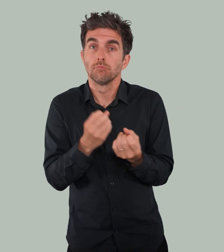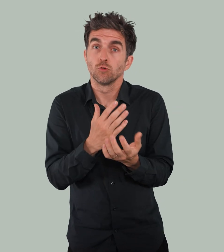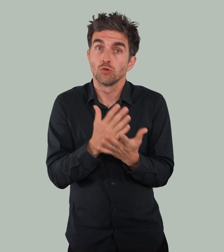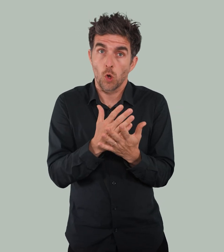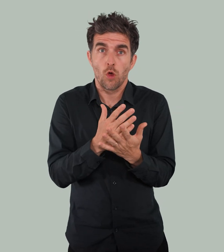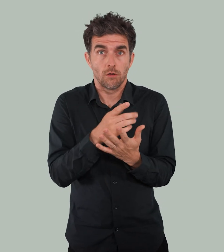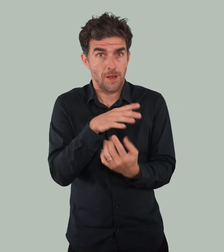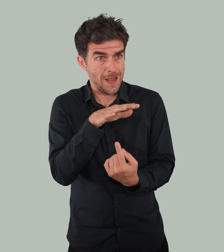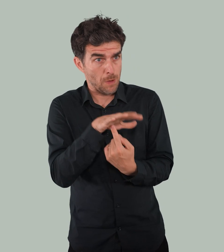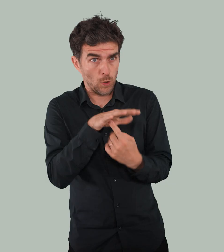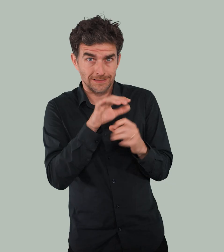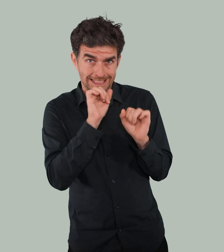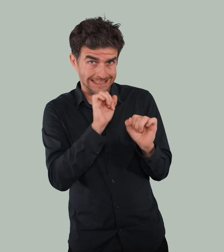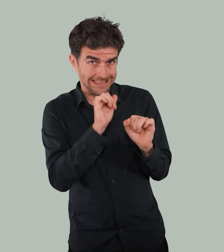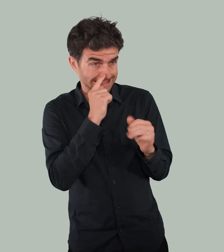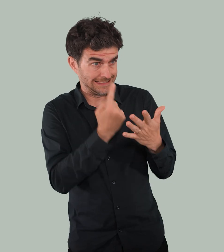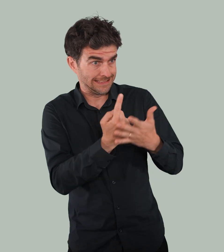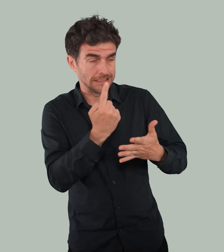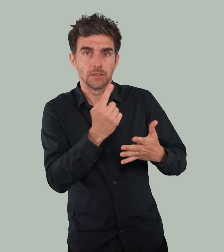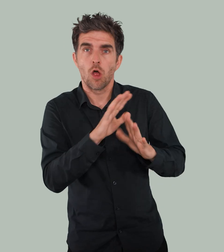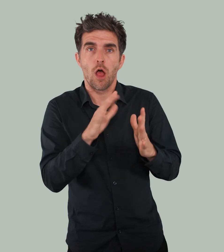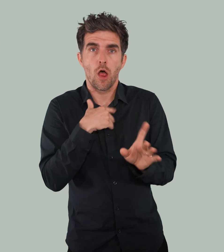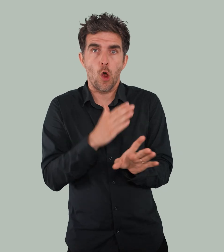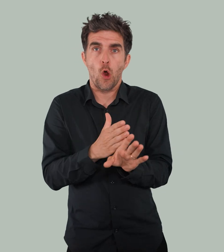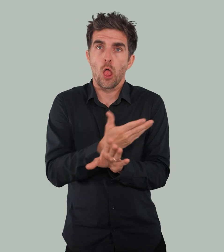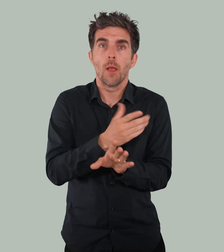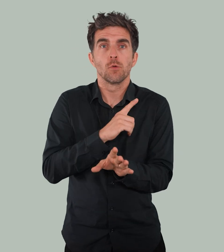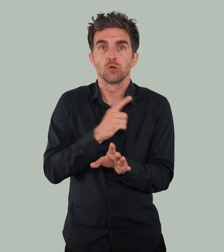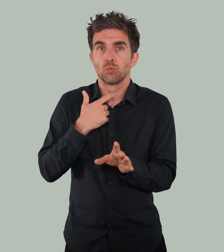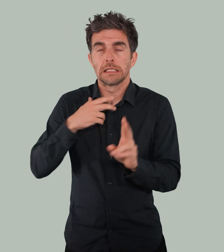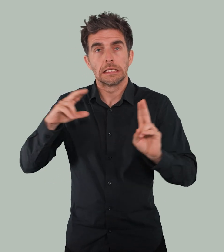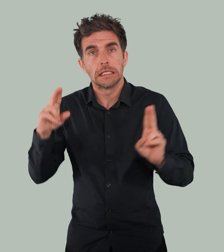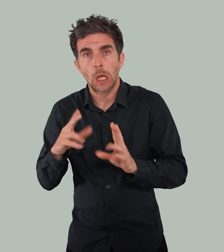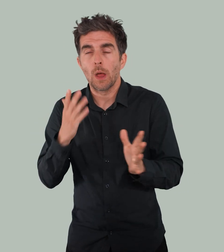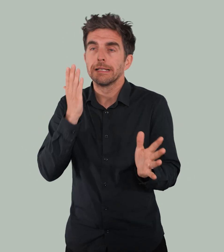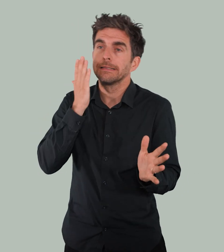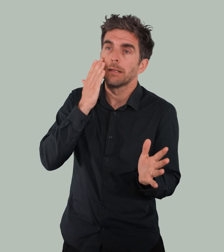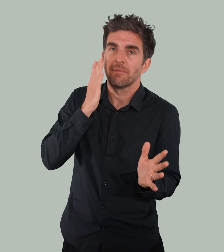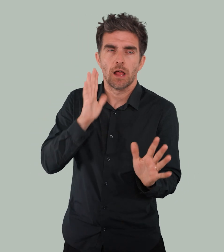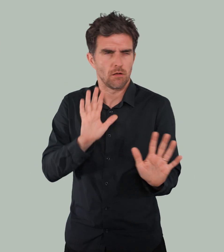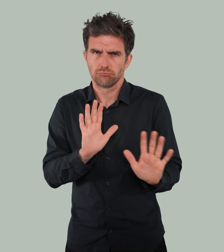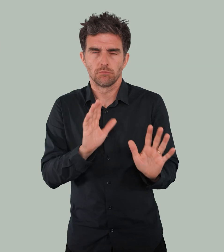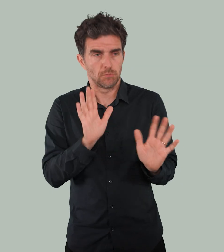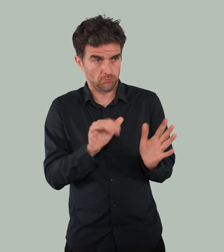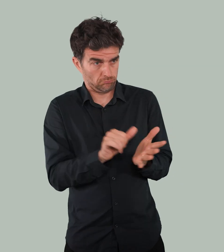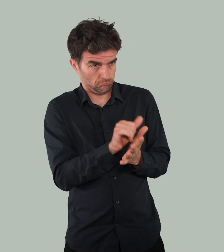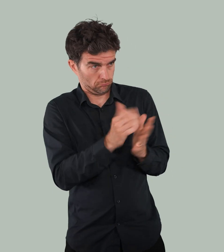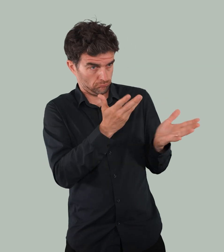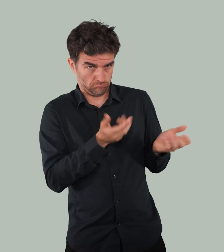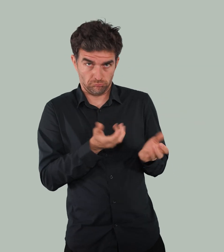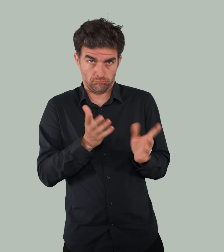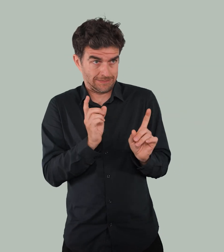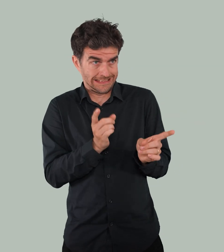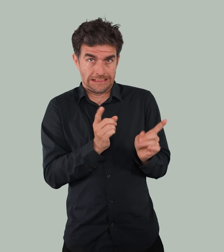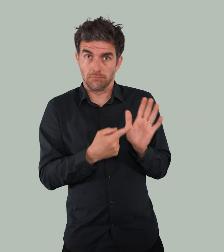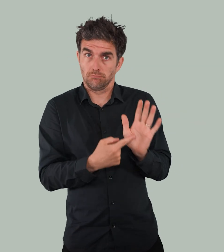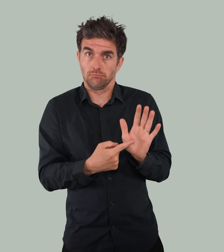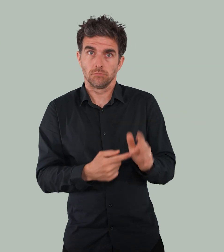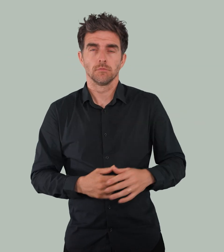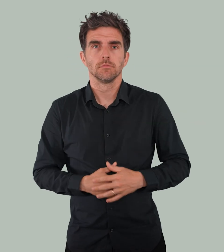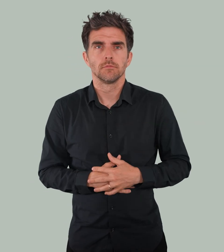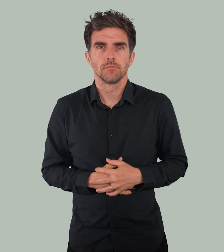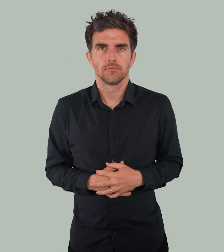and to ensure that important nuances are not lost through over-simplification.